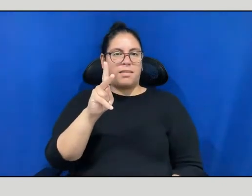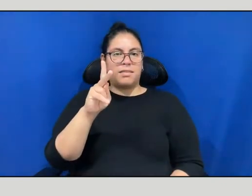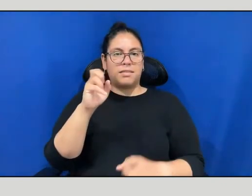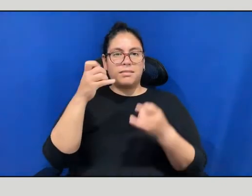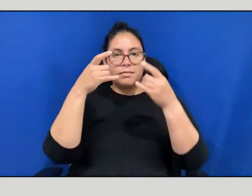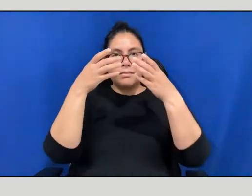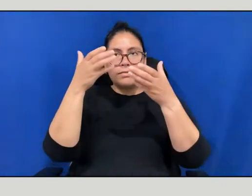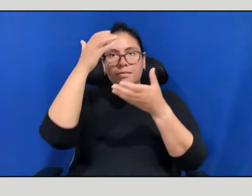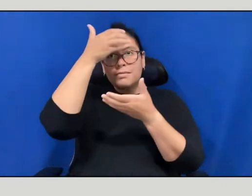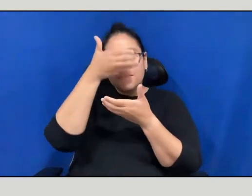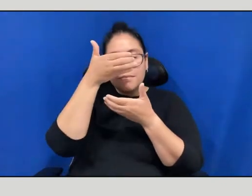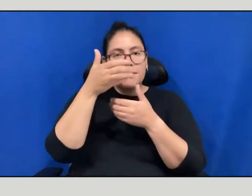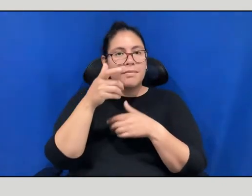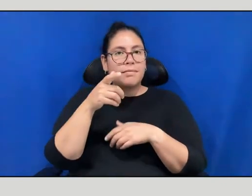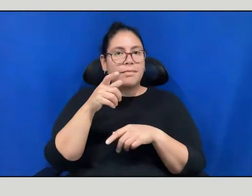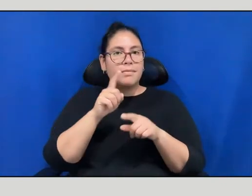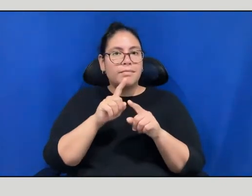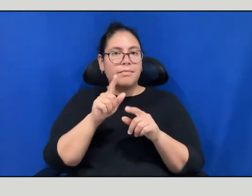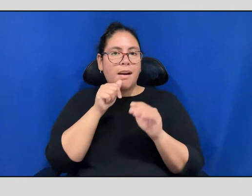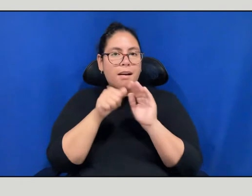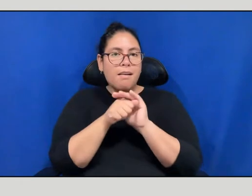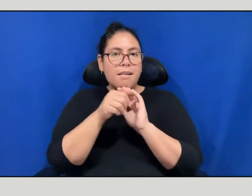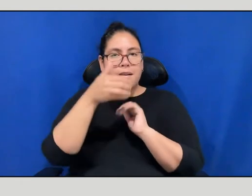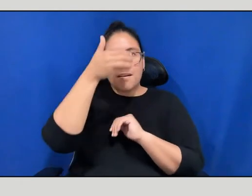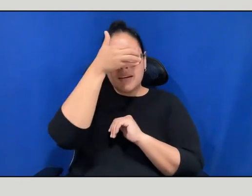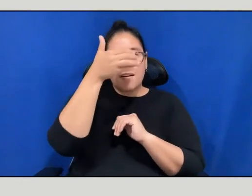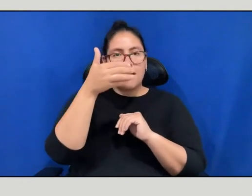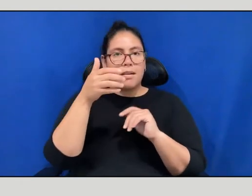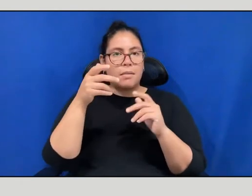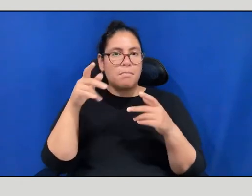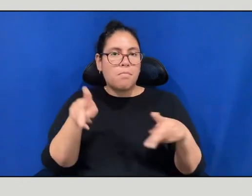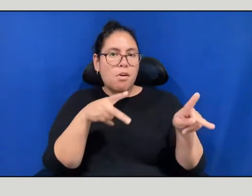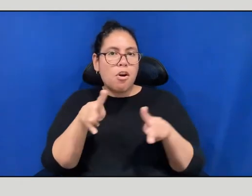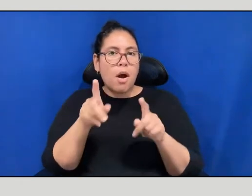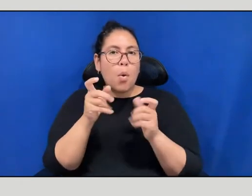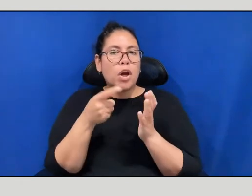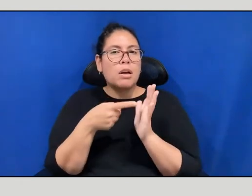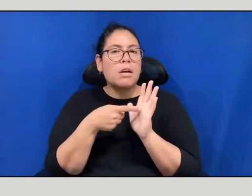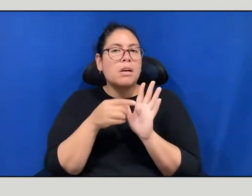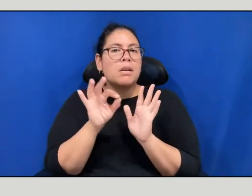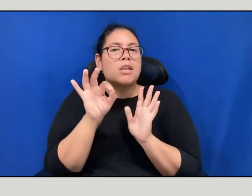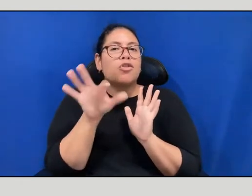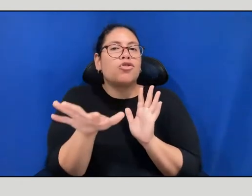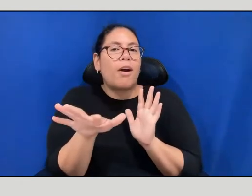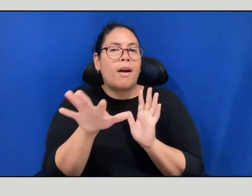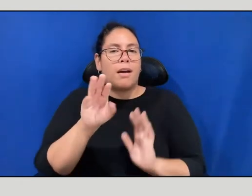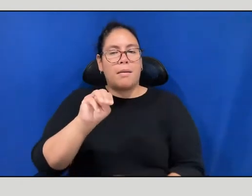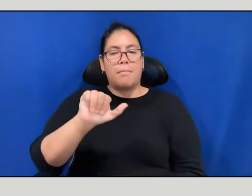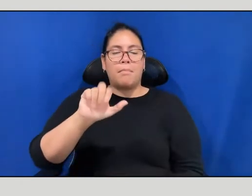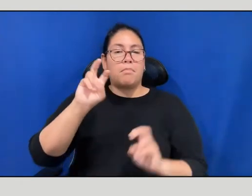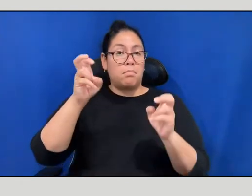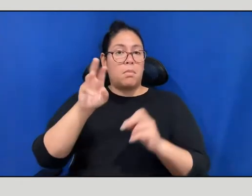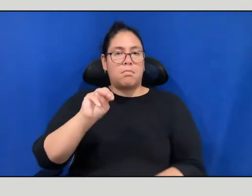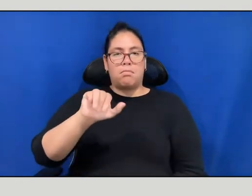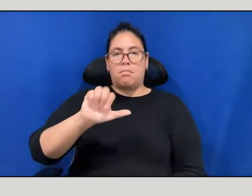but I want to suggest that masquerade and those elements today with that masquerade. So at the end, that's the image.